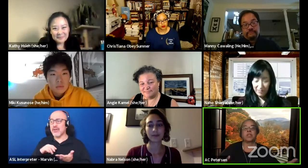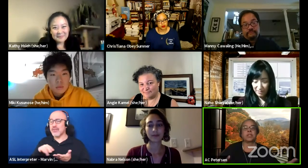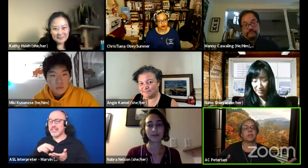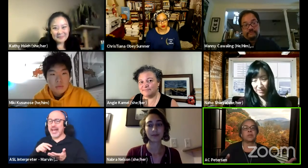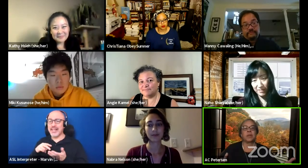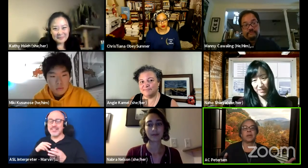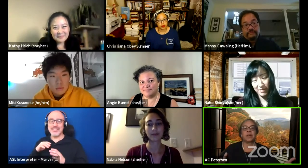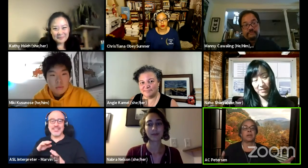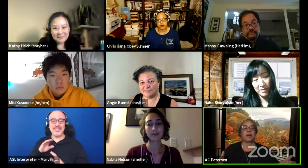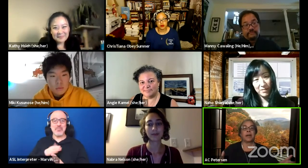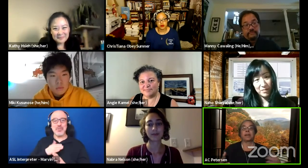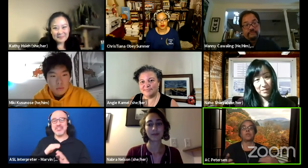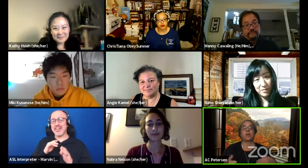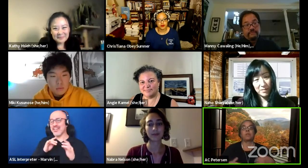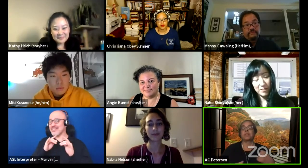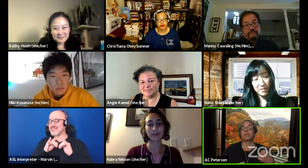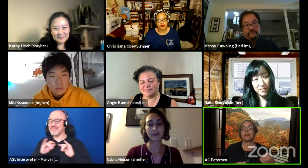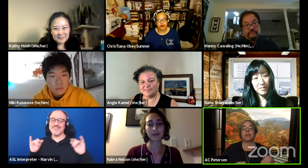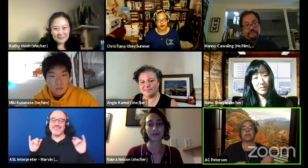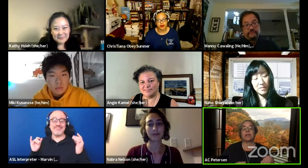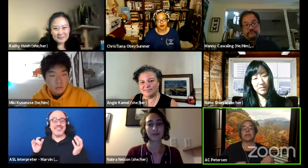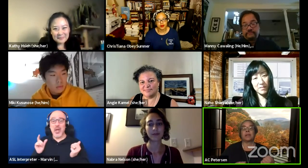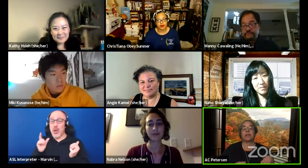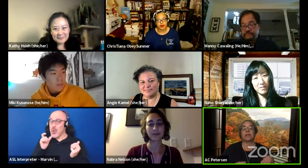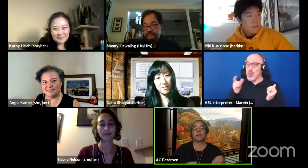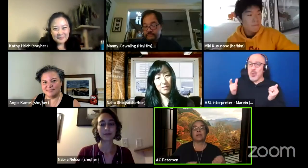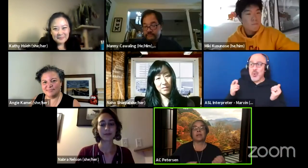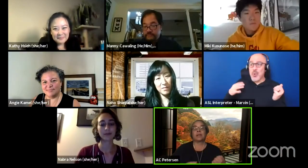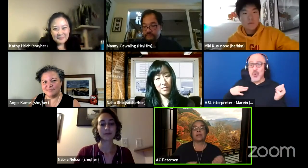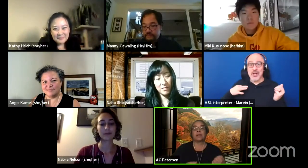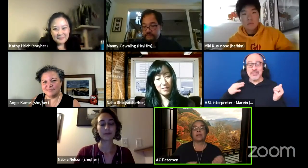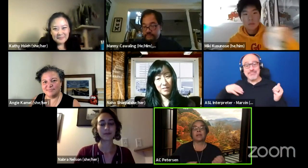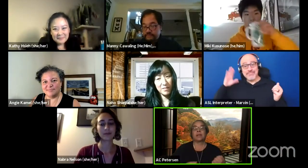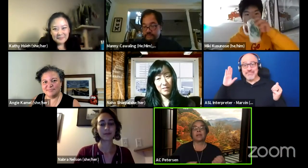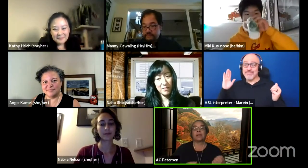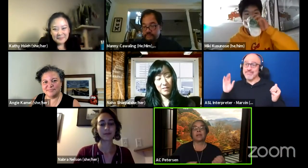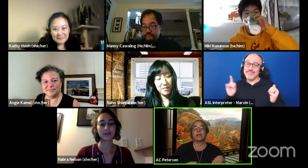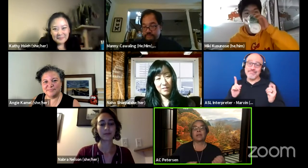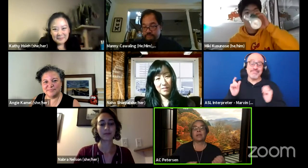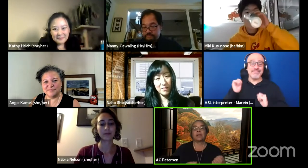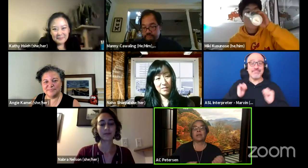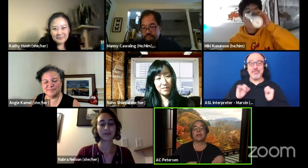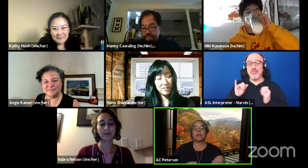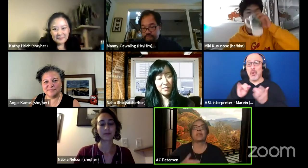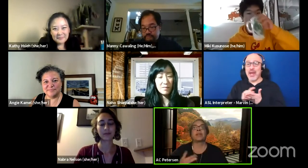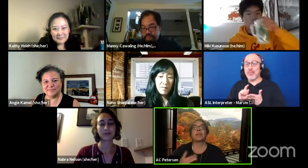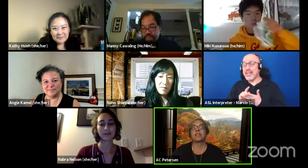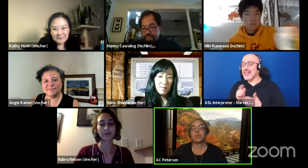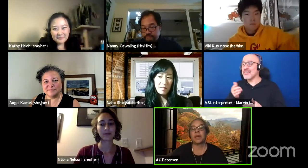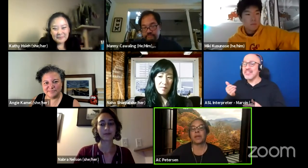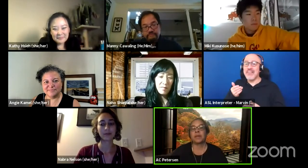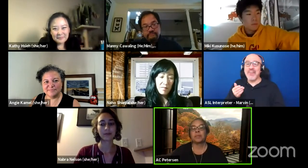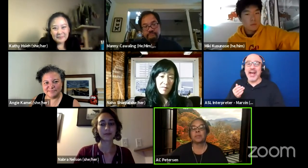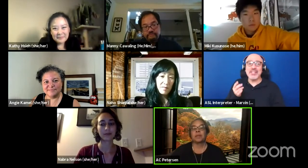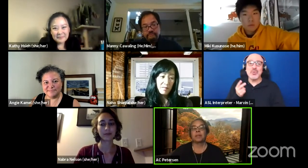And it just goes on and on and whoever performs that week invites two or three people for the next week.